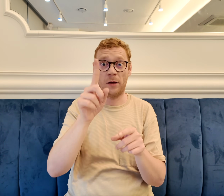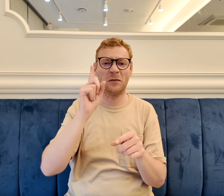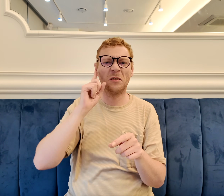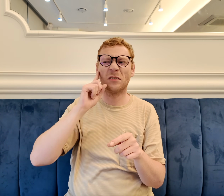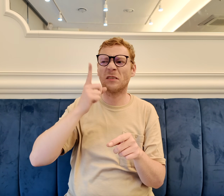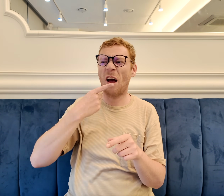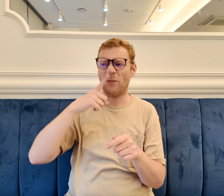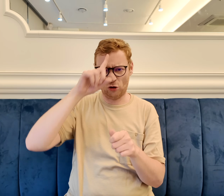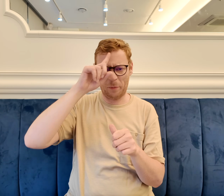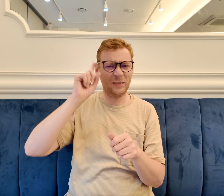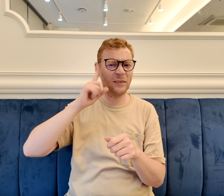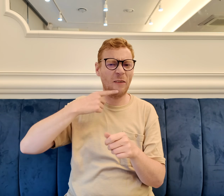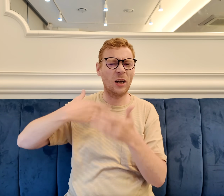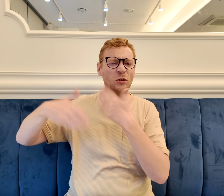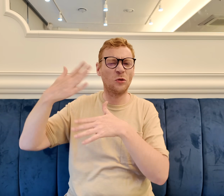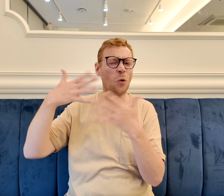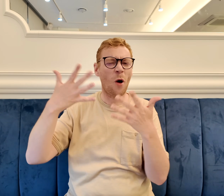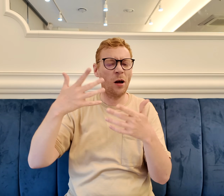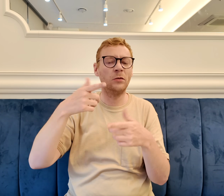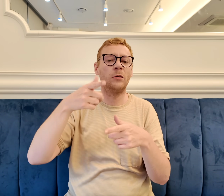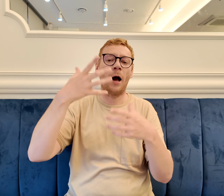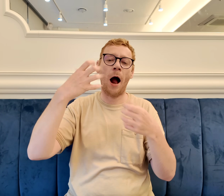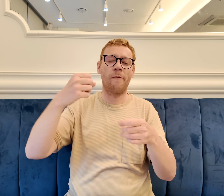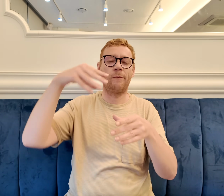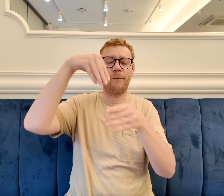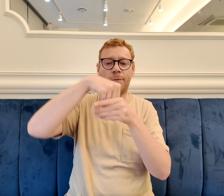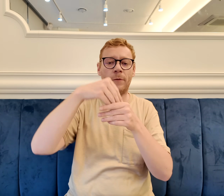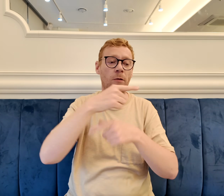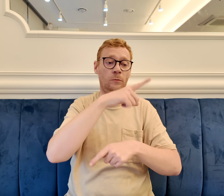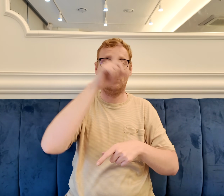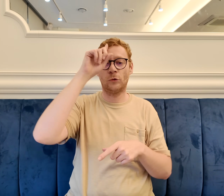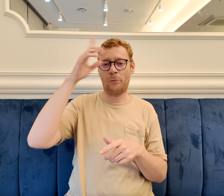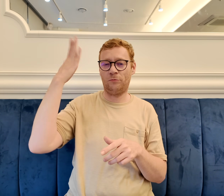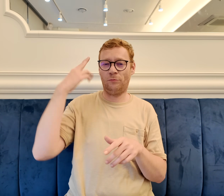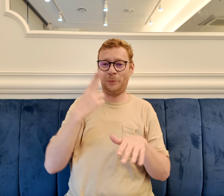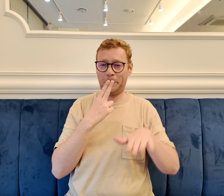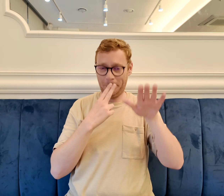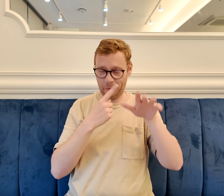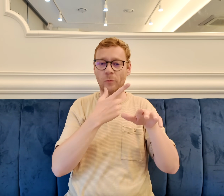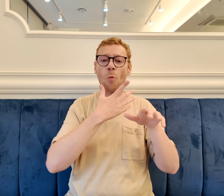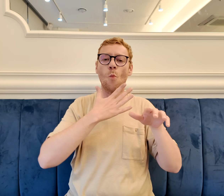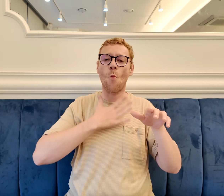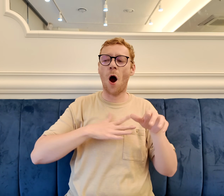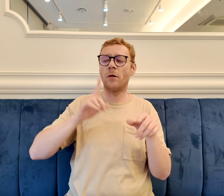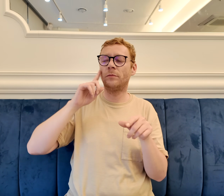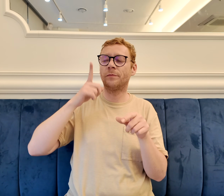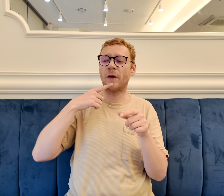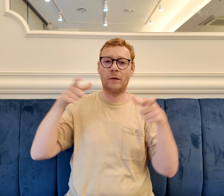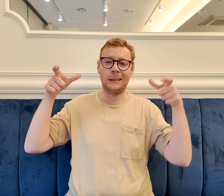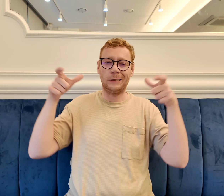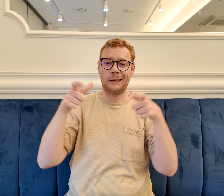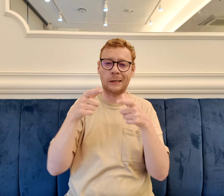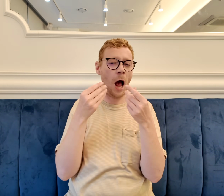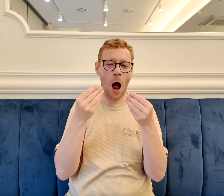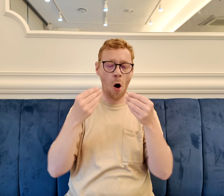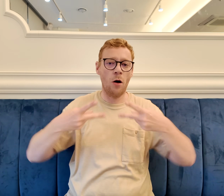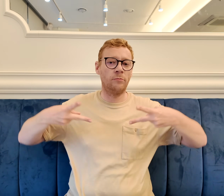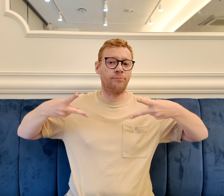"So, what was German deaf history like?" During that time, the Nazis enforced coercive measures to reduce the number of deaf people.